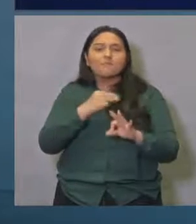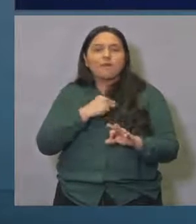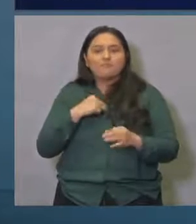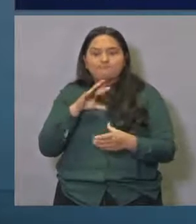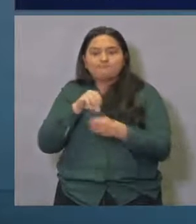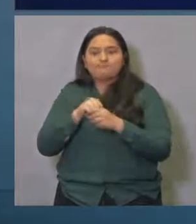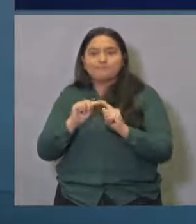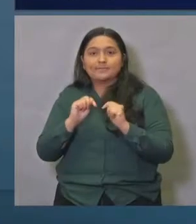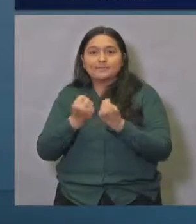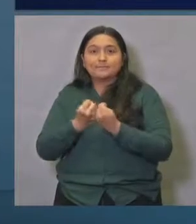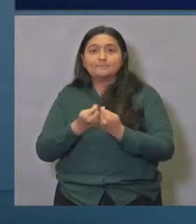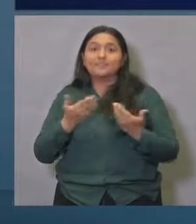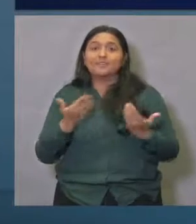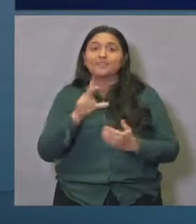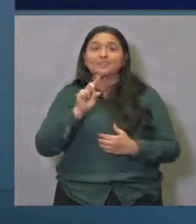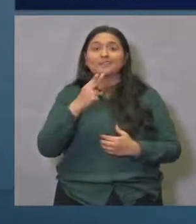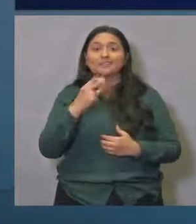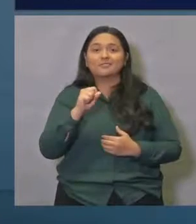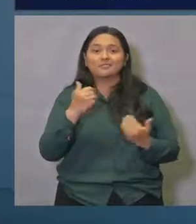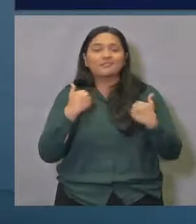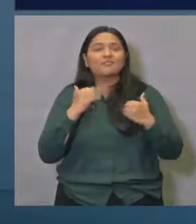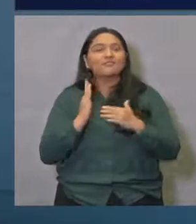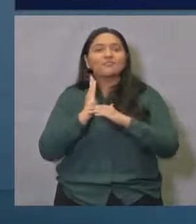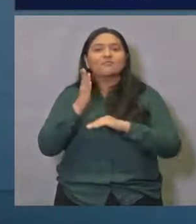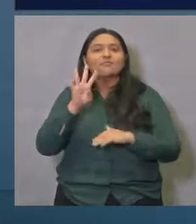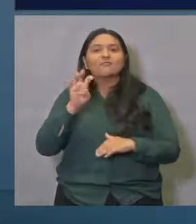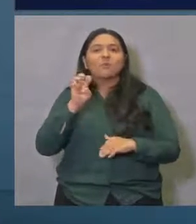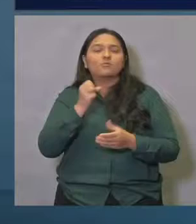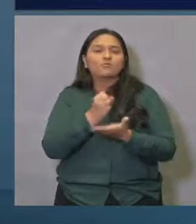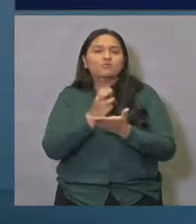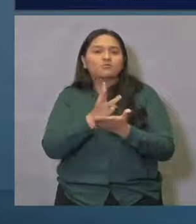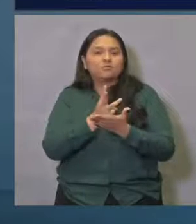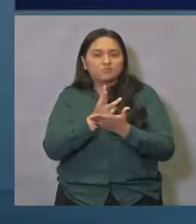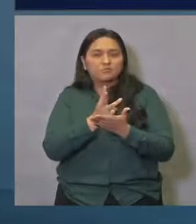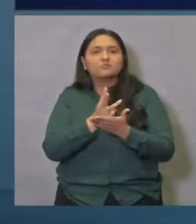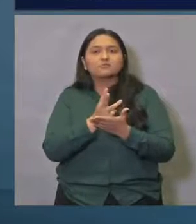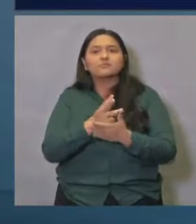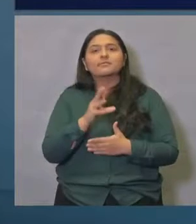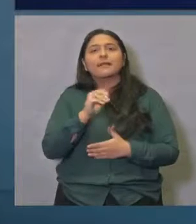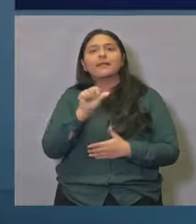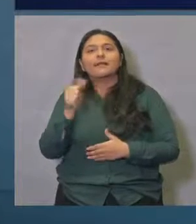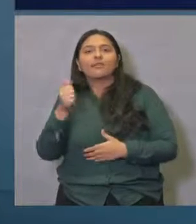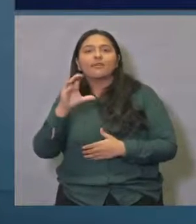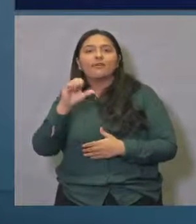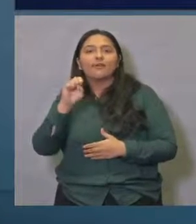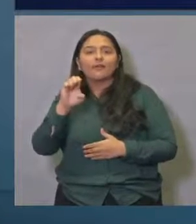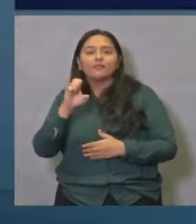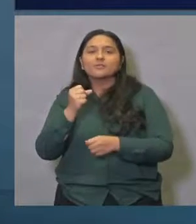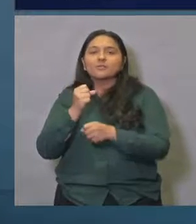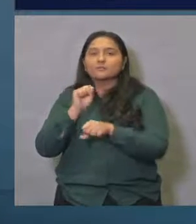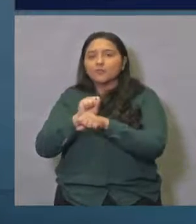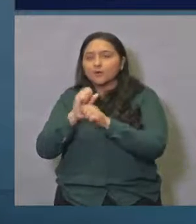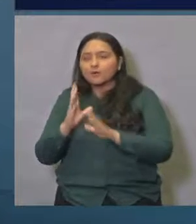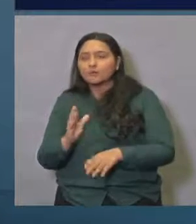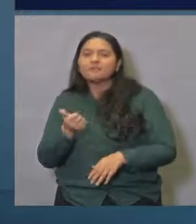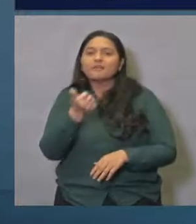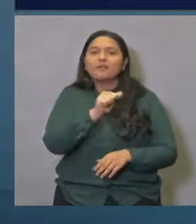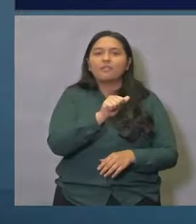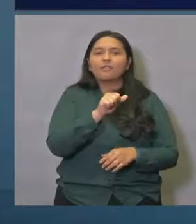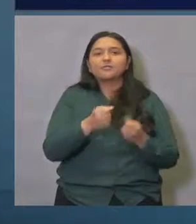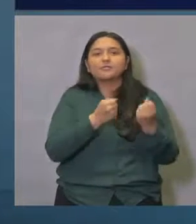MEMBERS OF THIS TEAM.